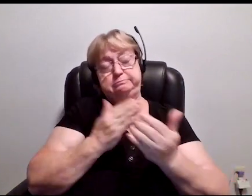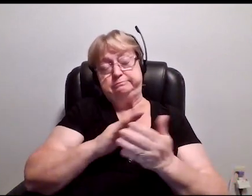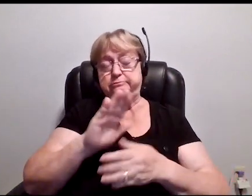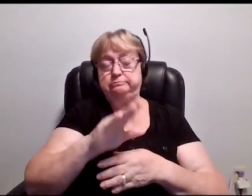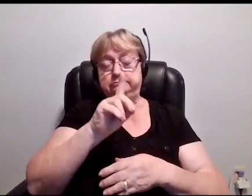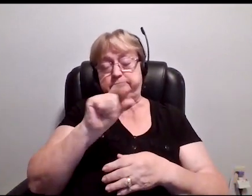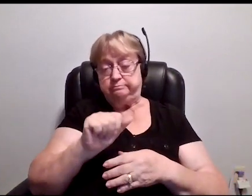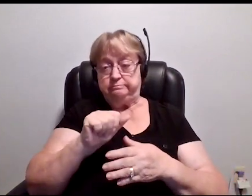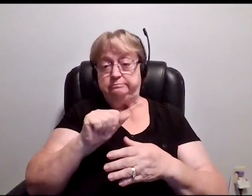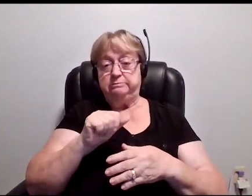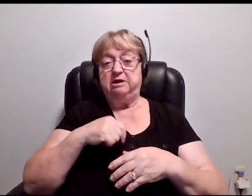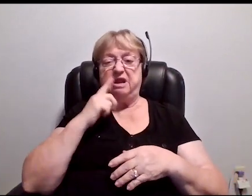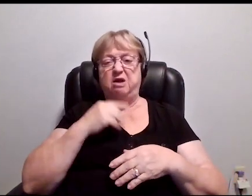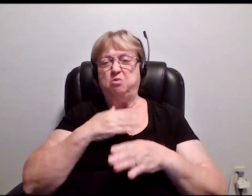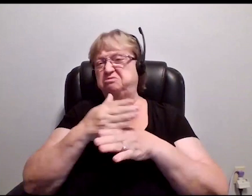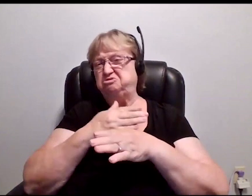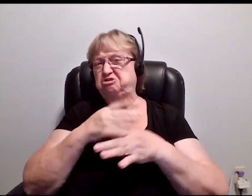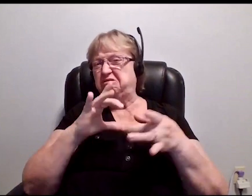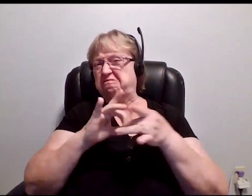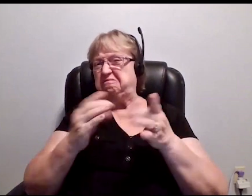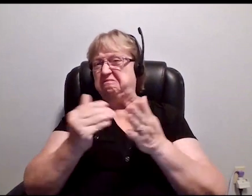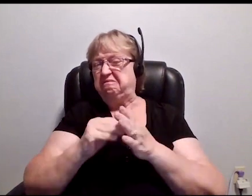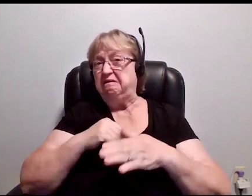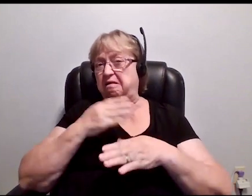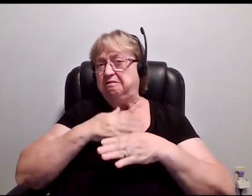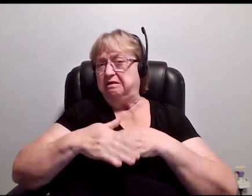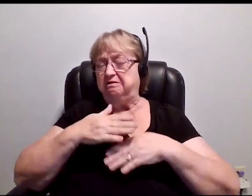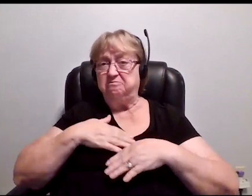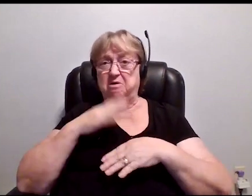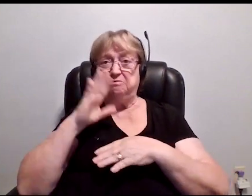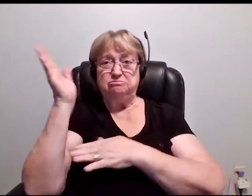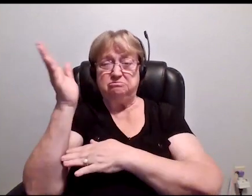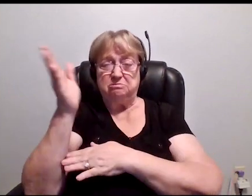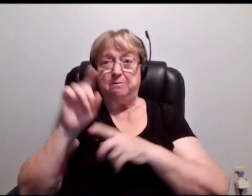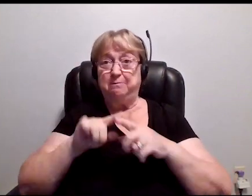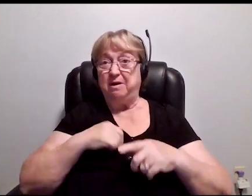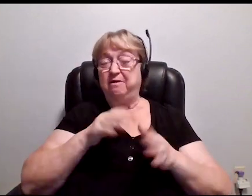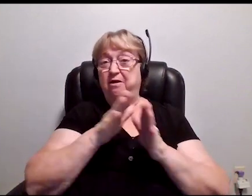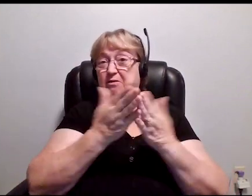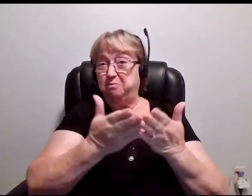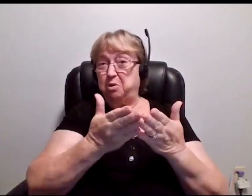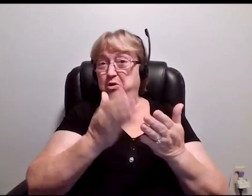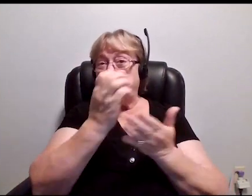I'll share this link again at the end of the talk, but if you're interested in the book chapter, the link on the lower left-hand corner will take you